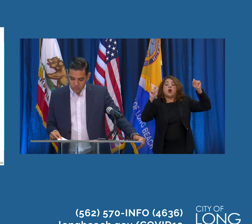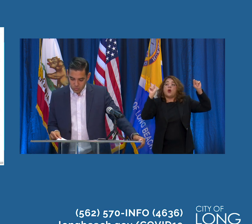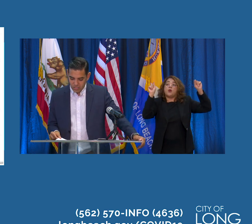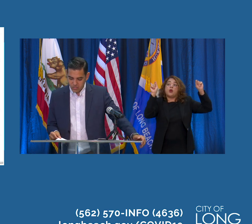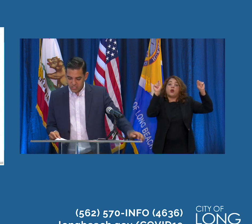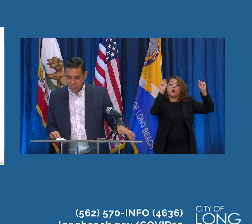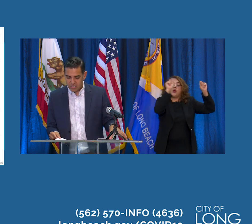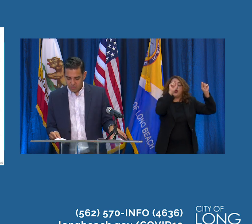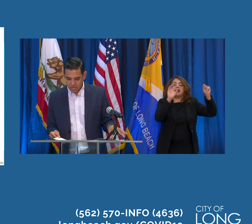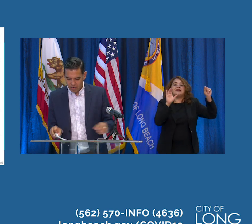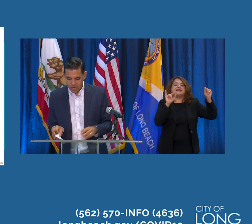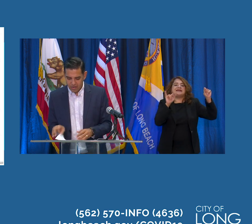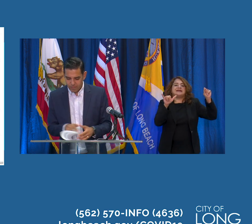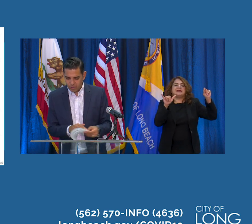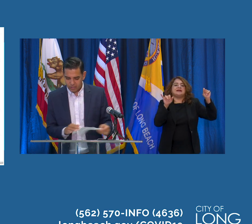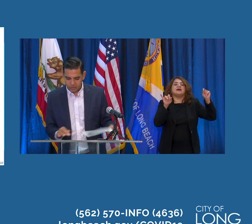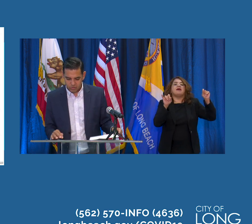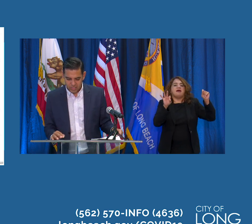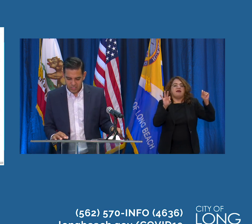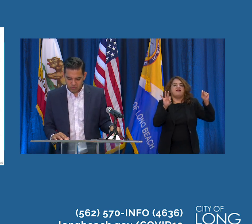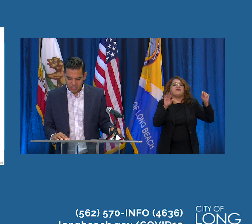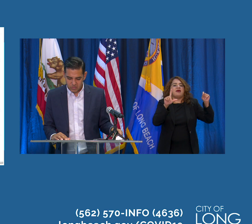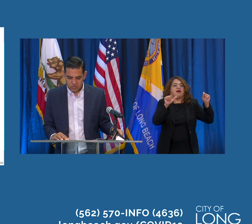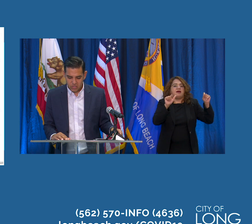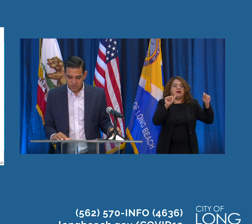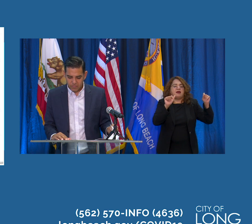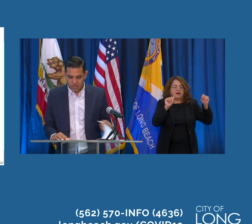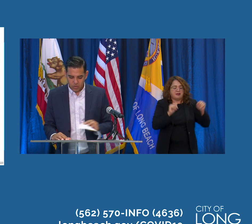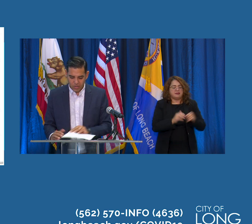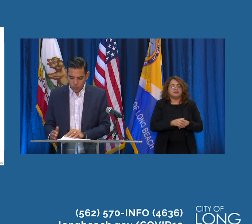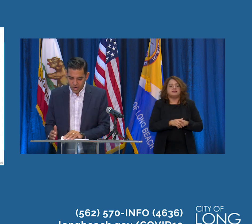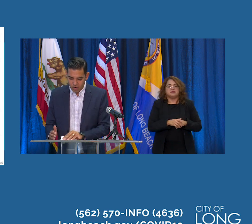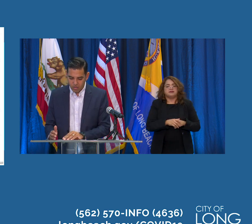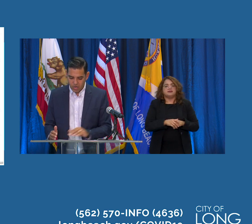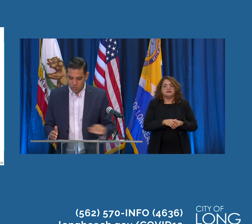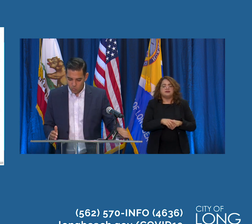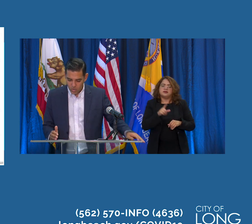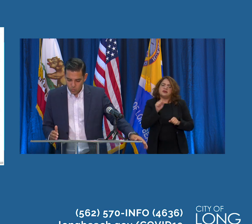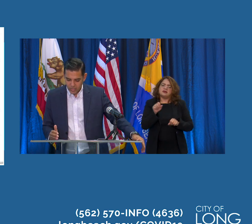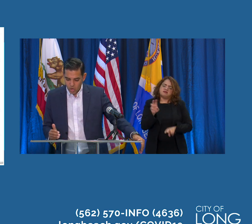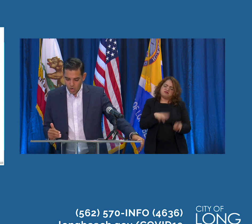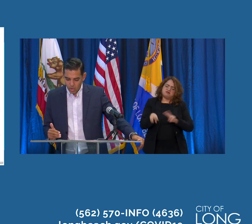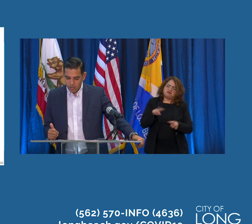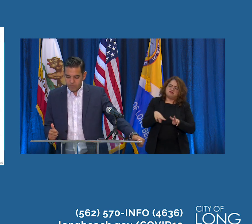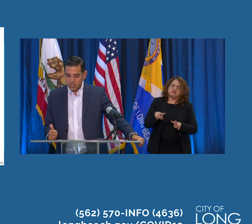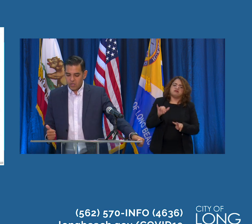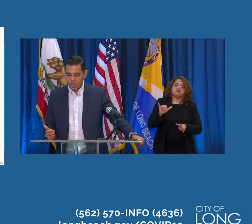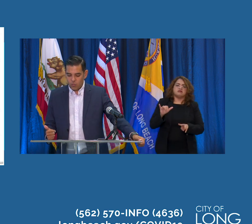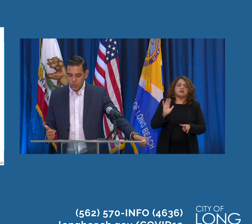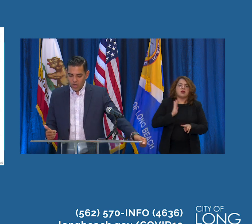But as you can see by looking at those case rates kind of where, where we are, we want